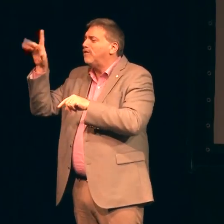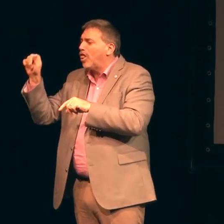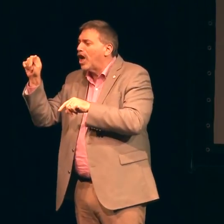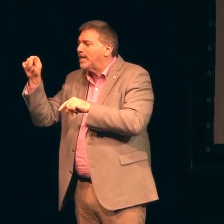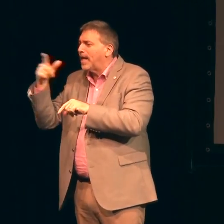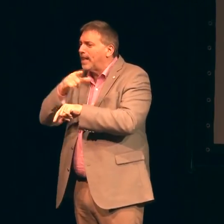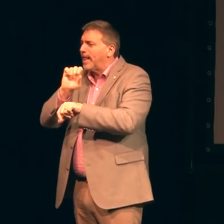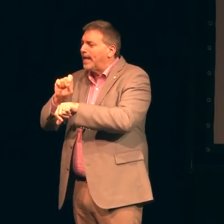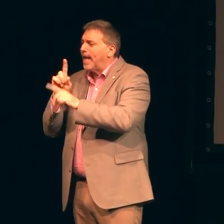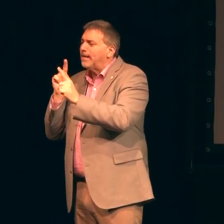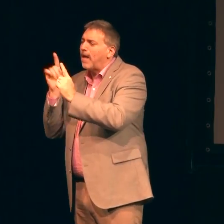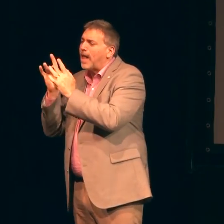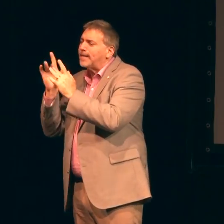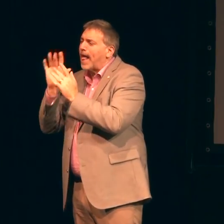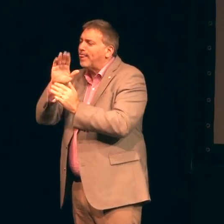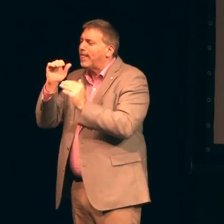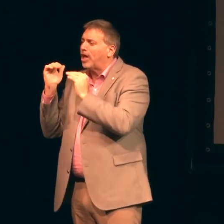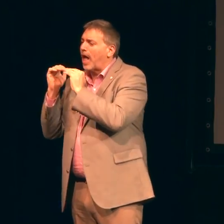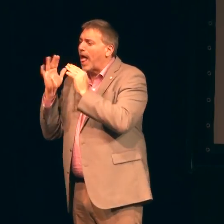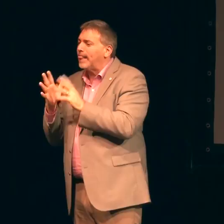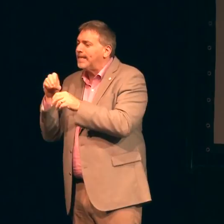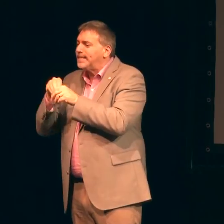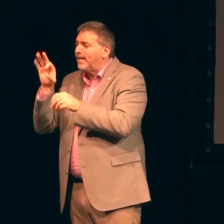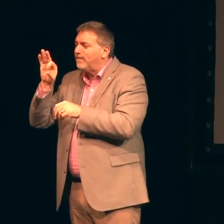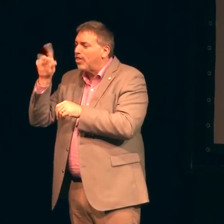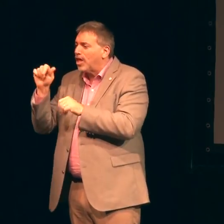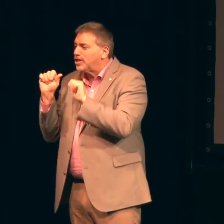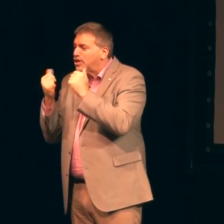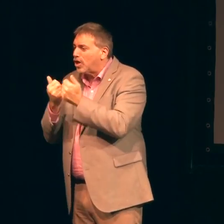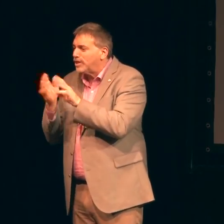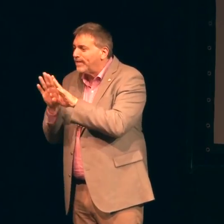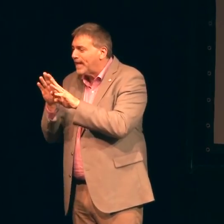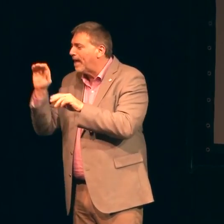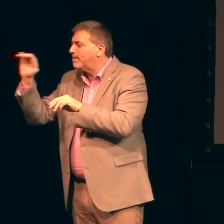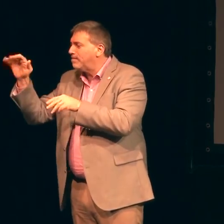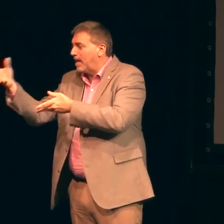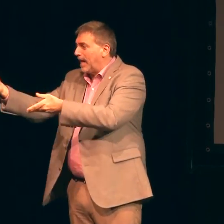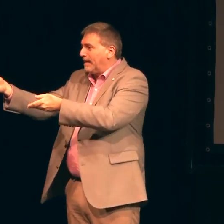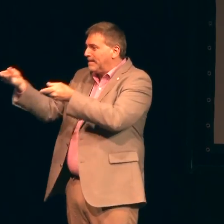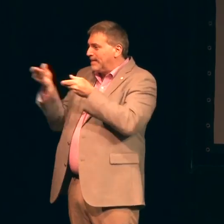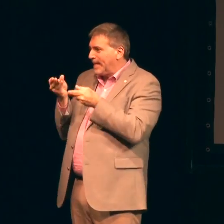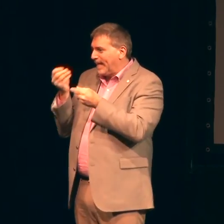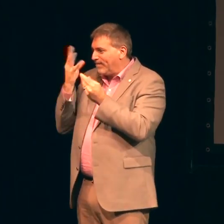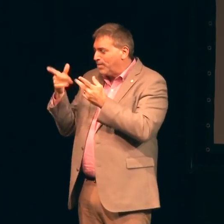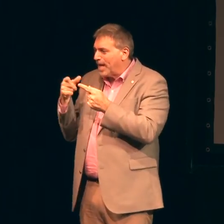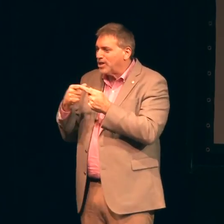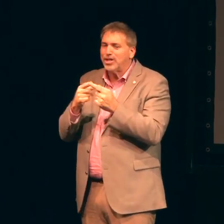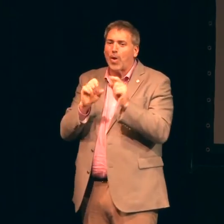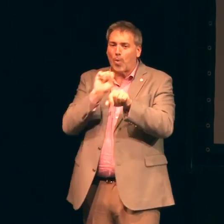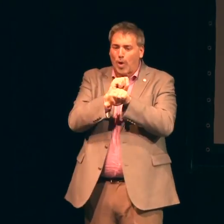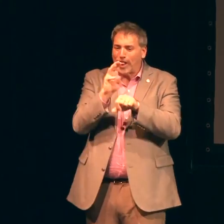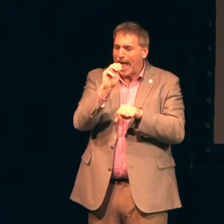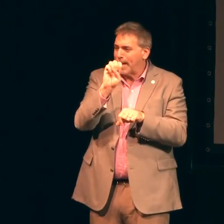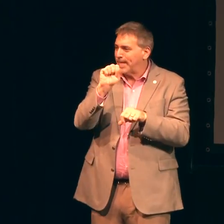the model from Florida that they used on their legislative level and bring that information